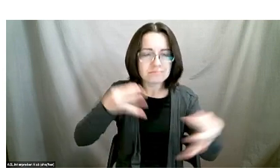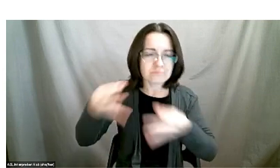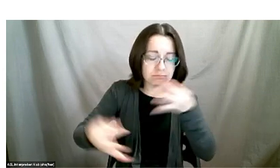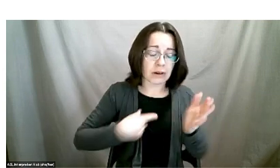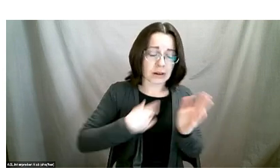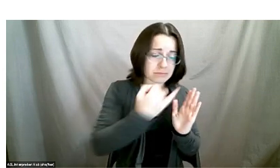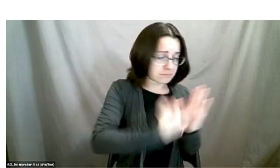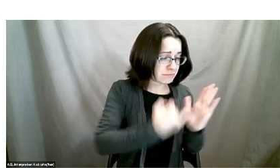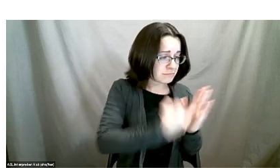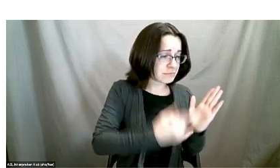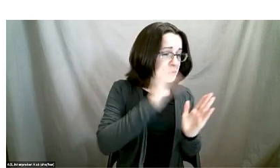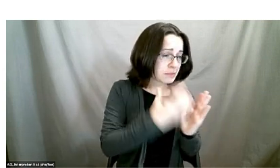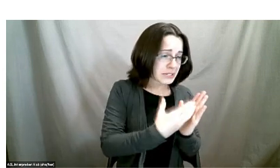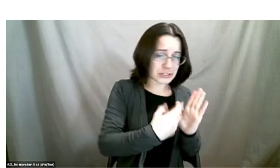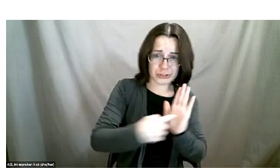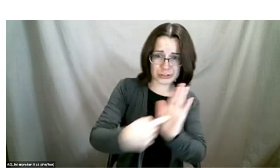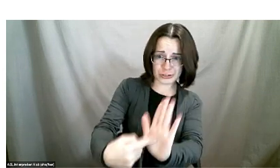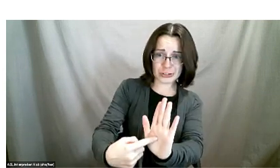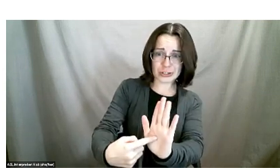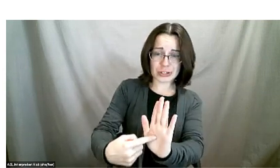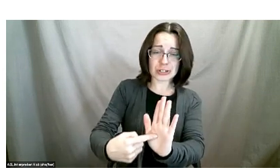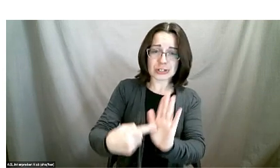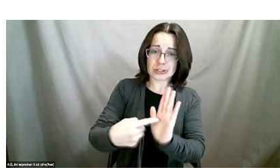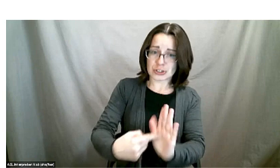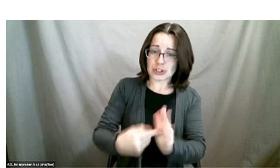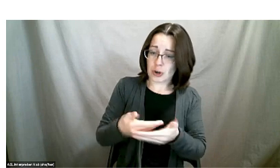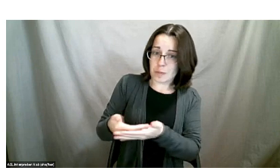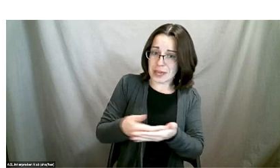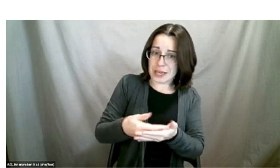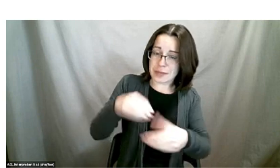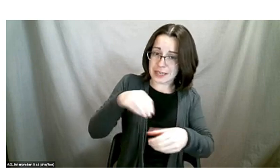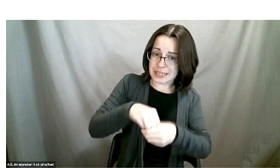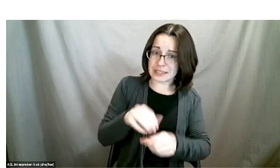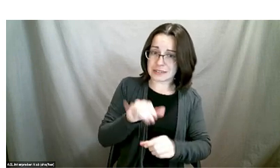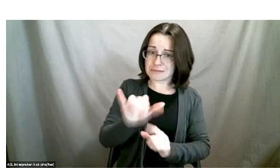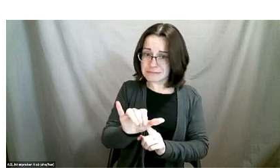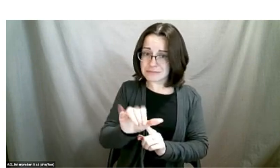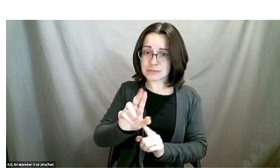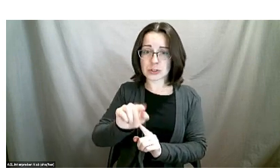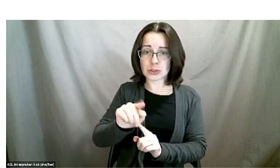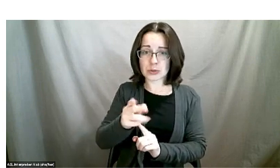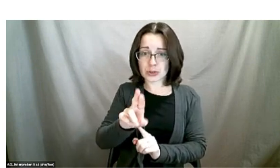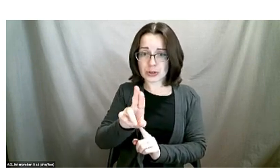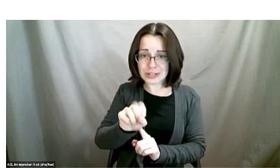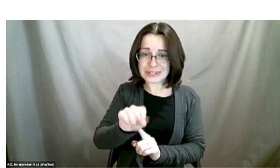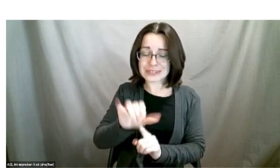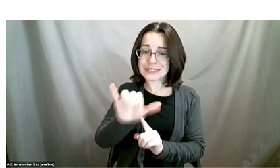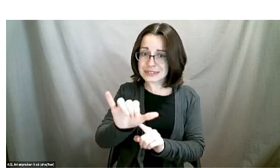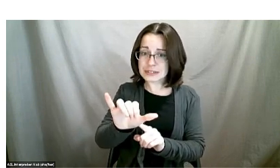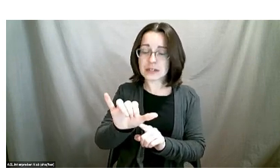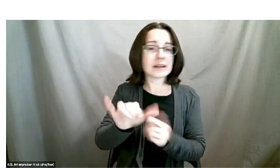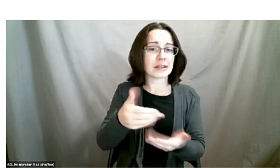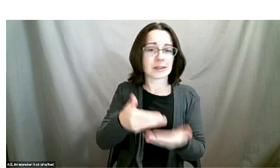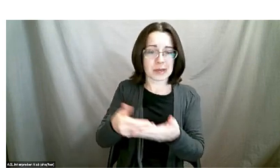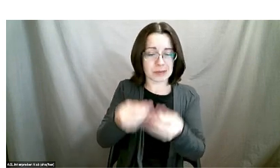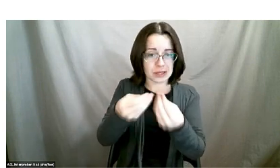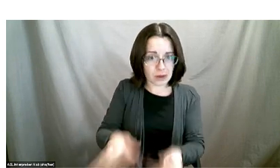a baby in the uterus with nothing in the uterus. And by the end of that,